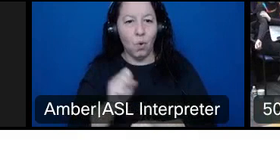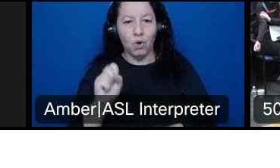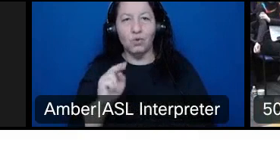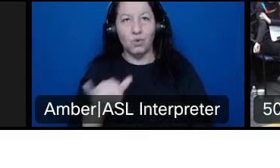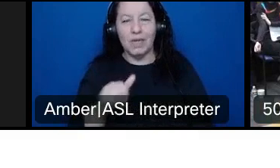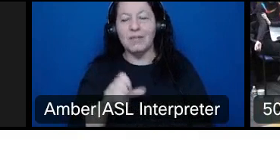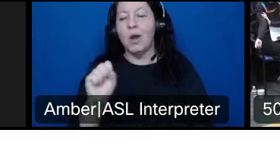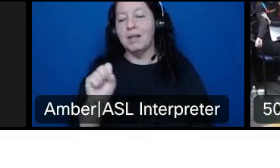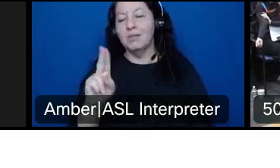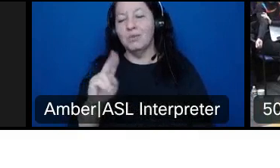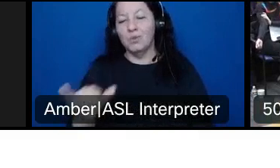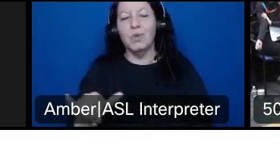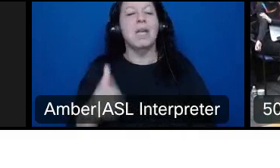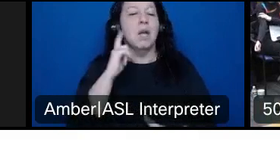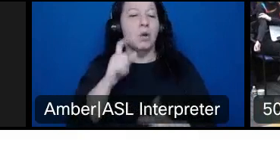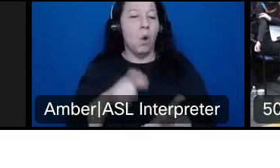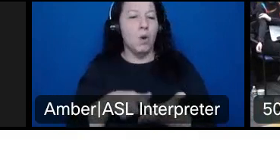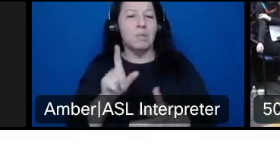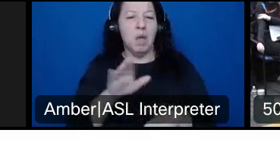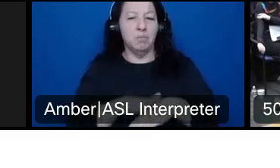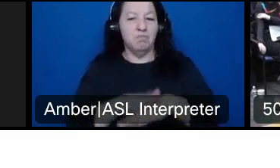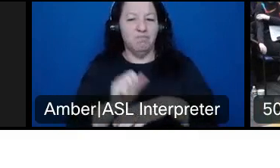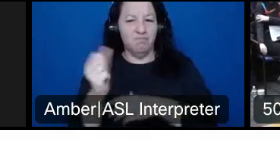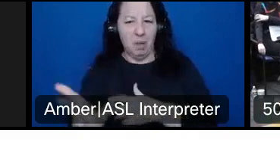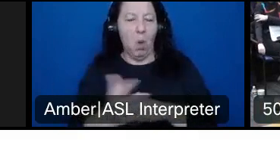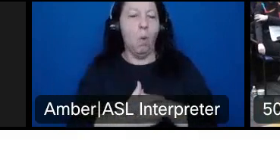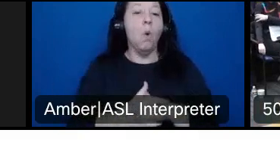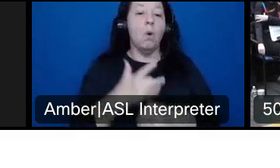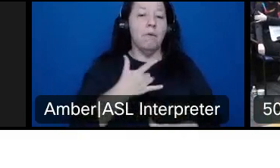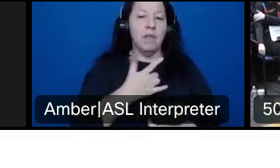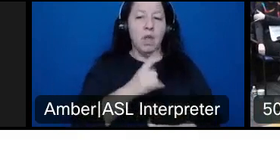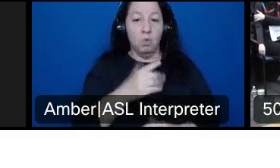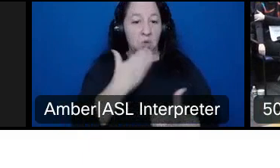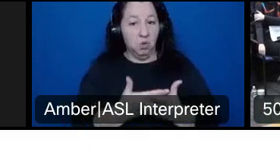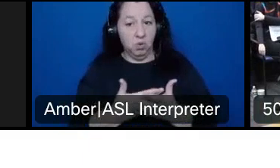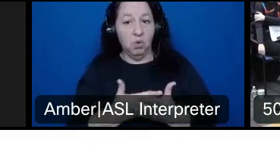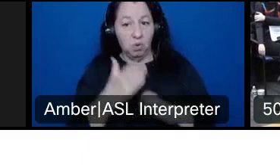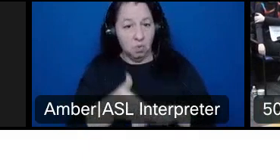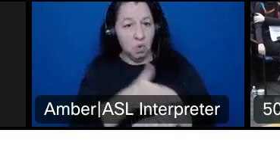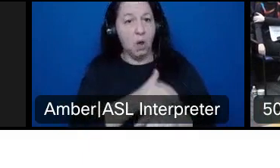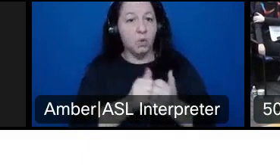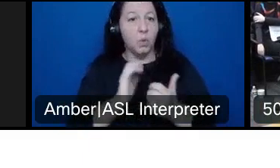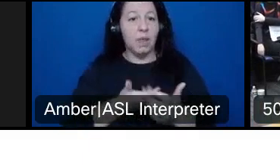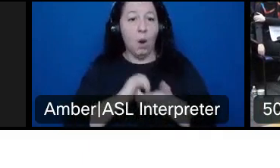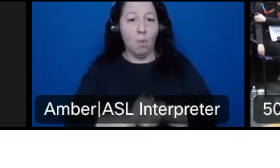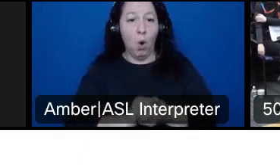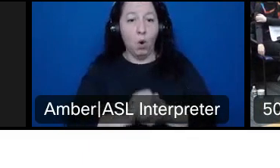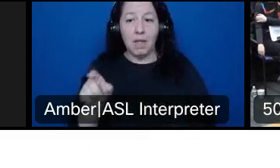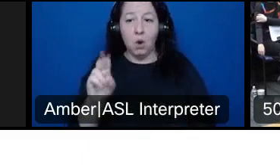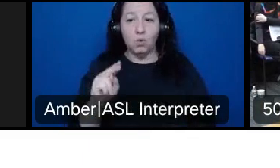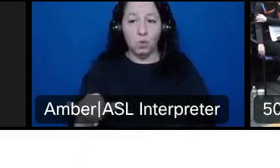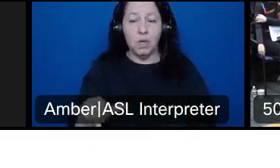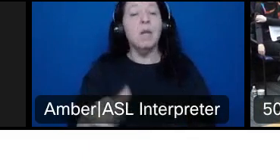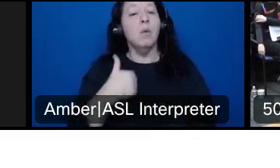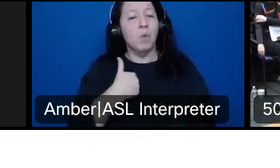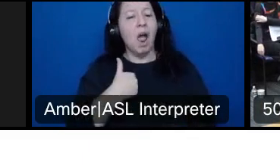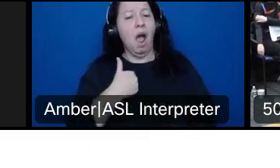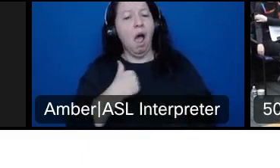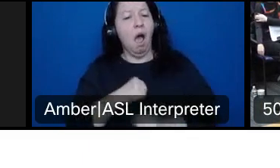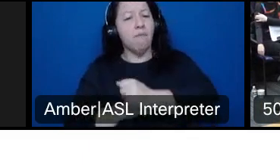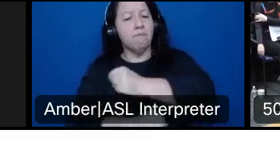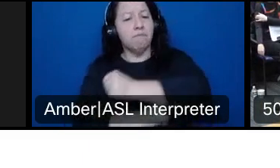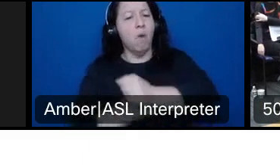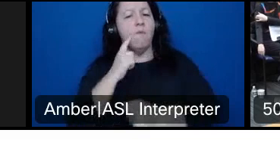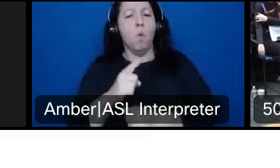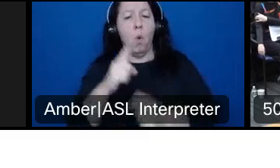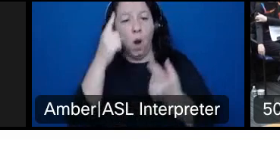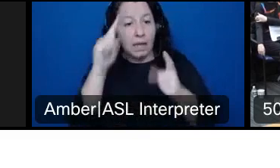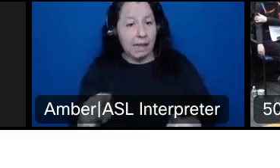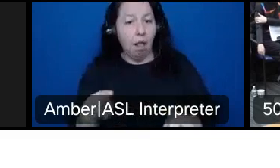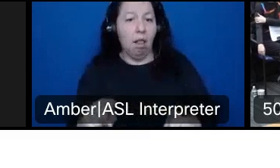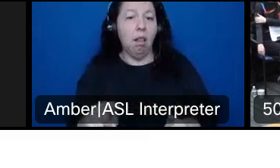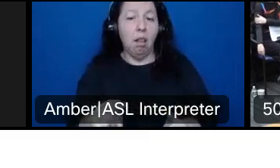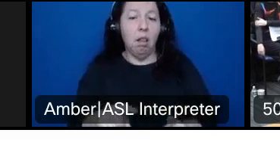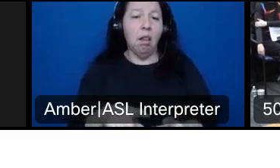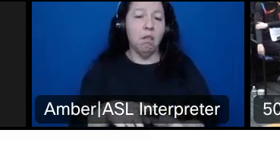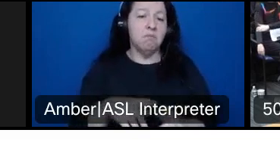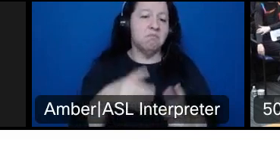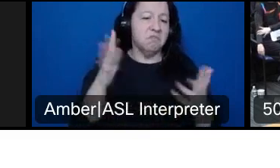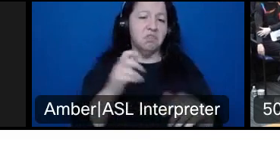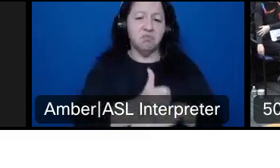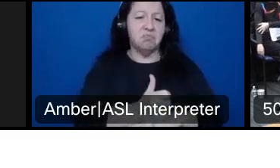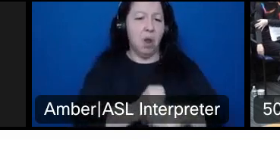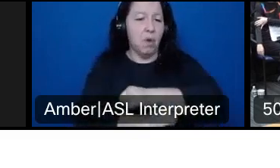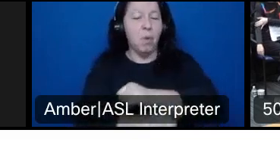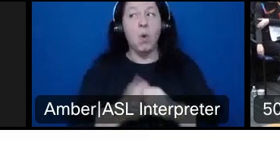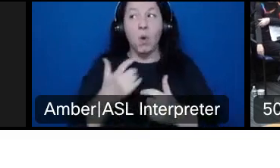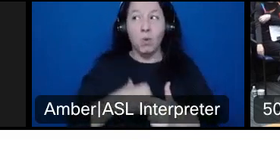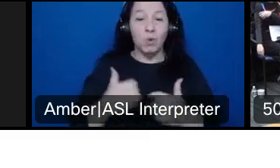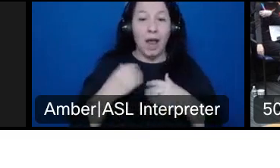Uh, but nonetheless, you know, we feel like we've made some really good progress with our partners at, uh, we basically have the framework of a deal. That we were hoping that we could have actually had a little bit more time to present that here to you today.